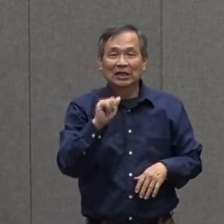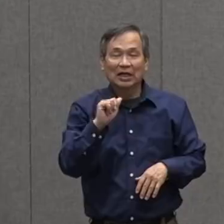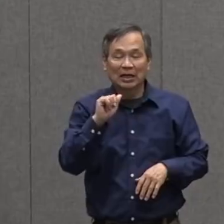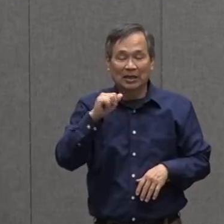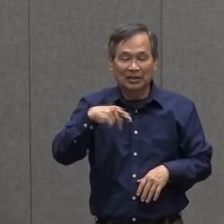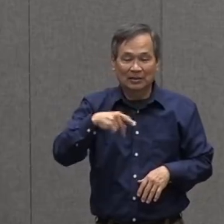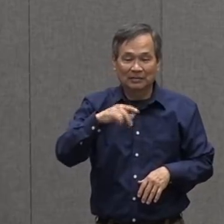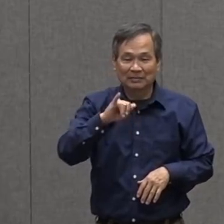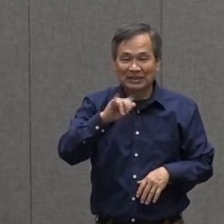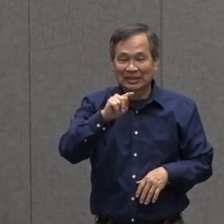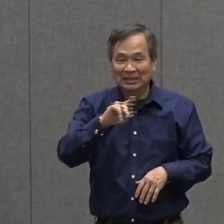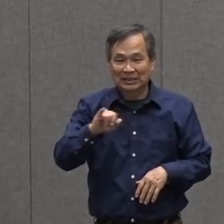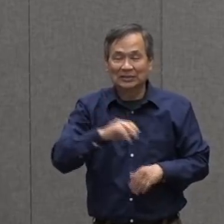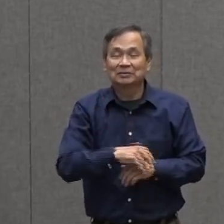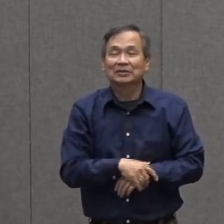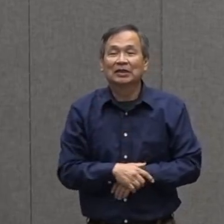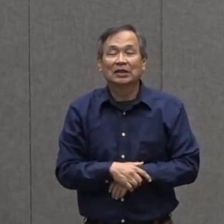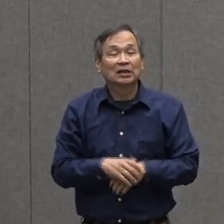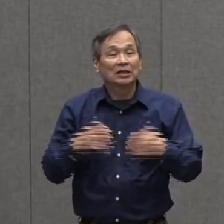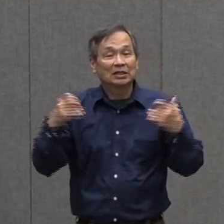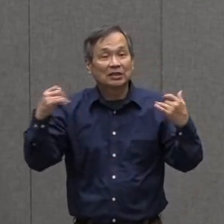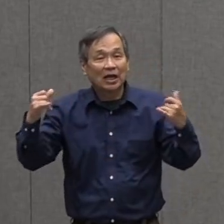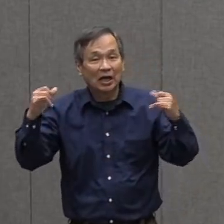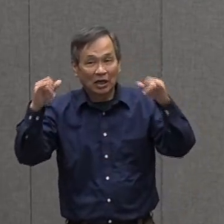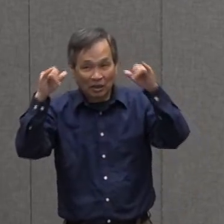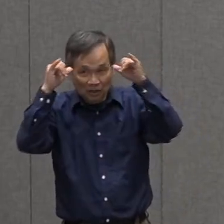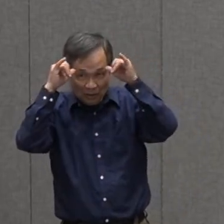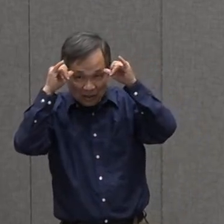"Who tends the cows now and shoots down the rain